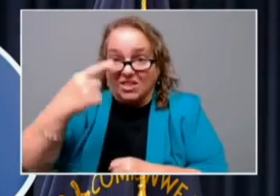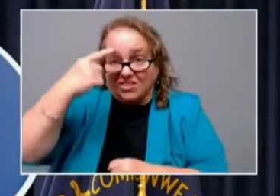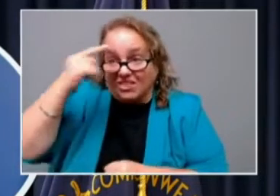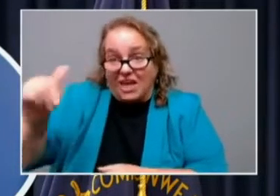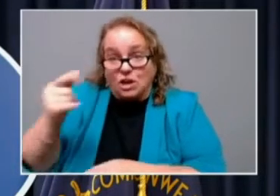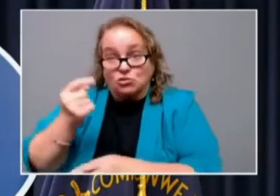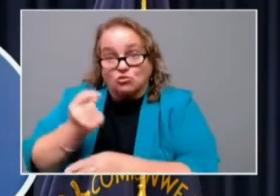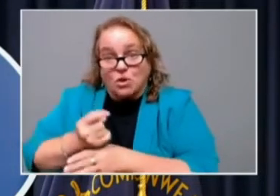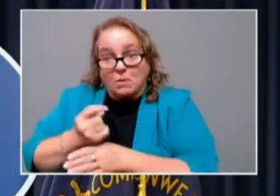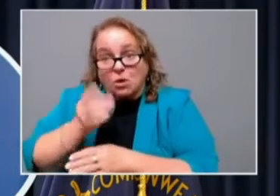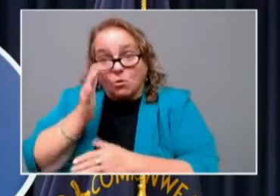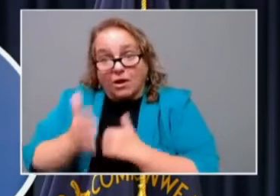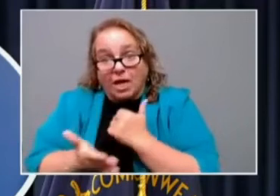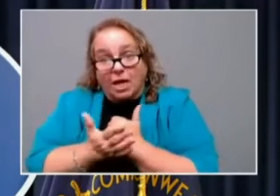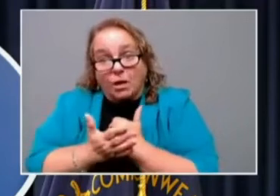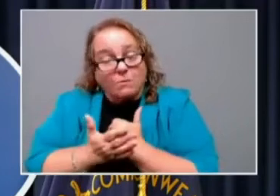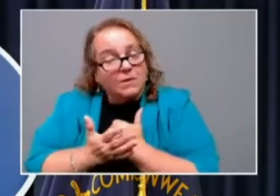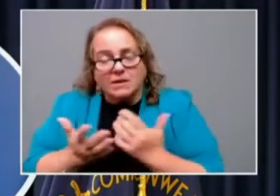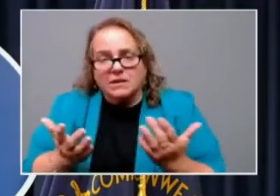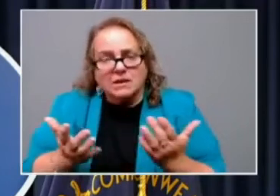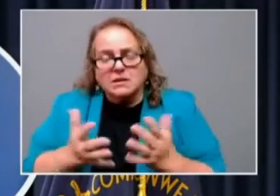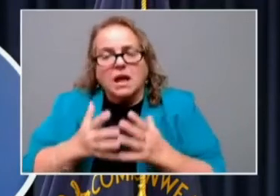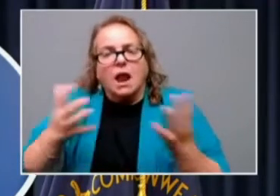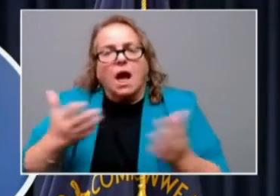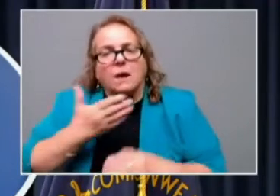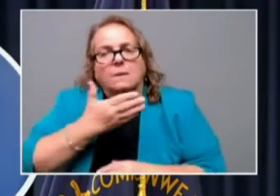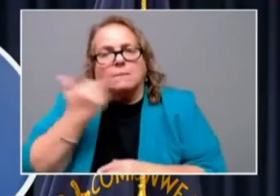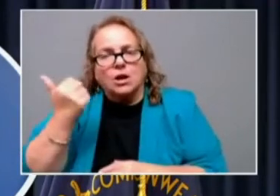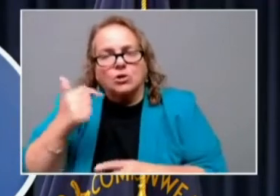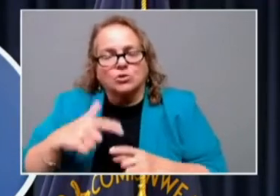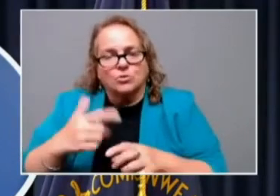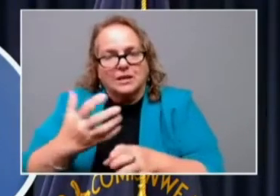listen, it's a whole lot better to get a shot. That's a vaccine than an